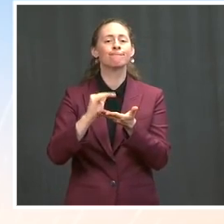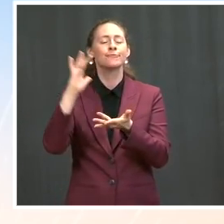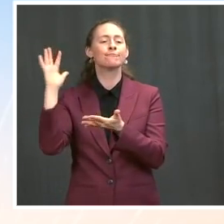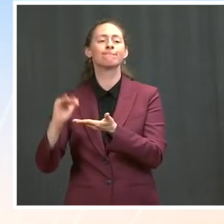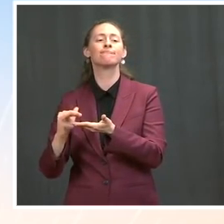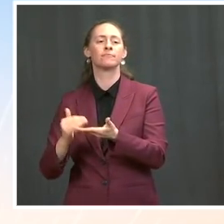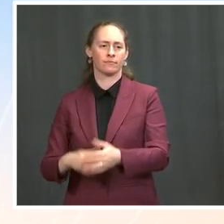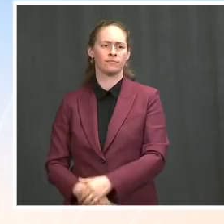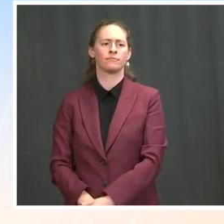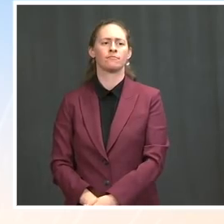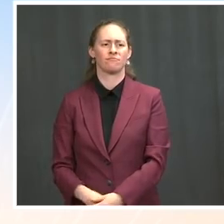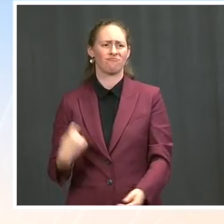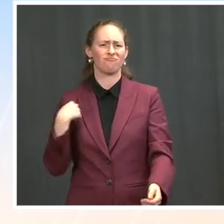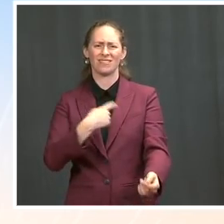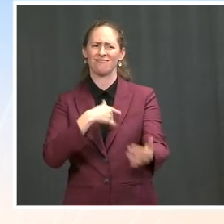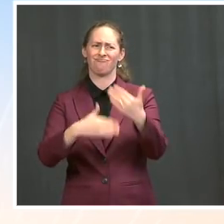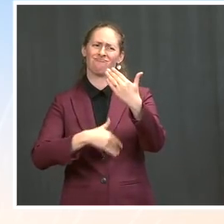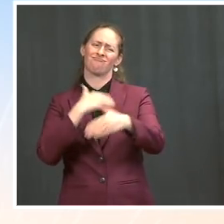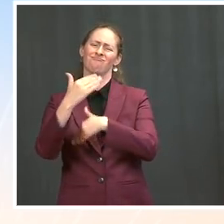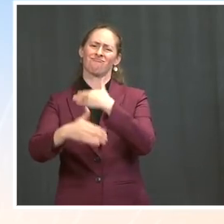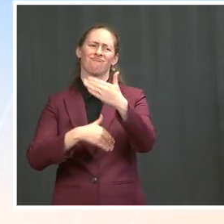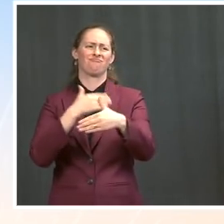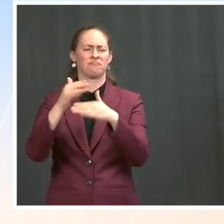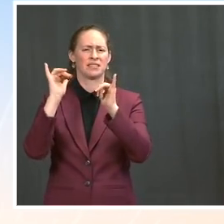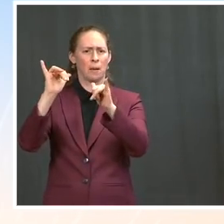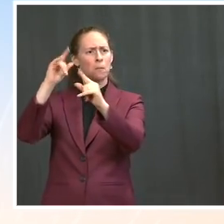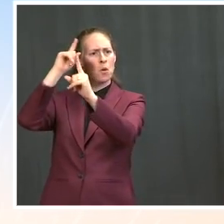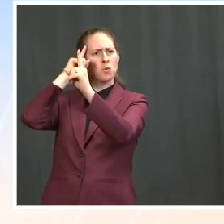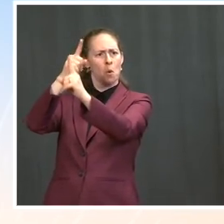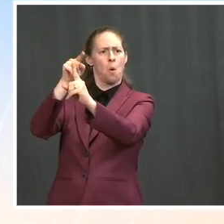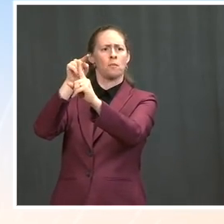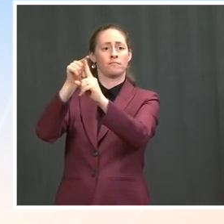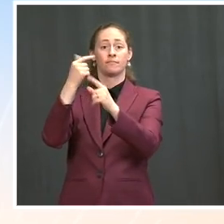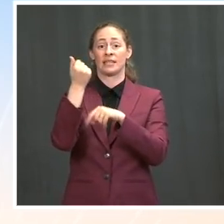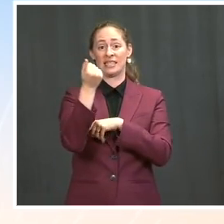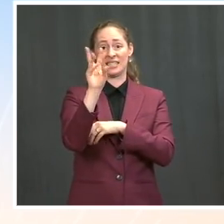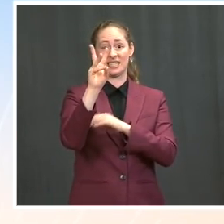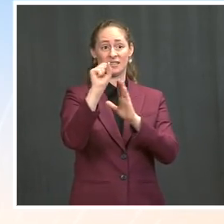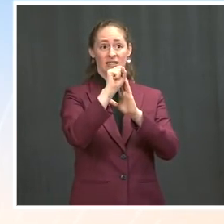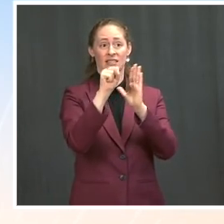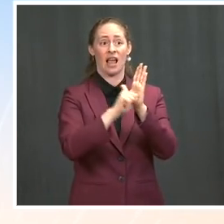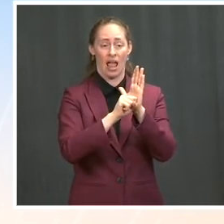And we're doing exactly that. We've seen 16 states meet it. What we -- what we've seen, as we've dug into the data,